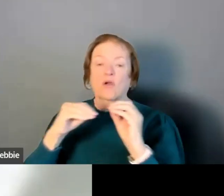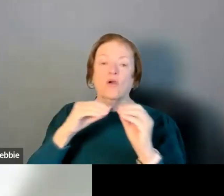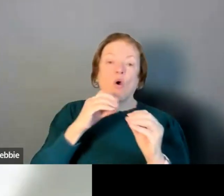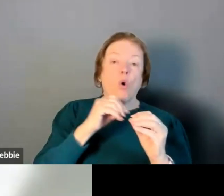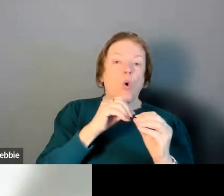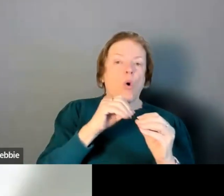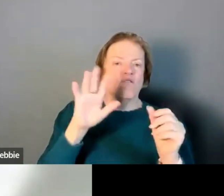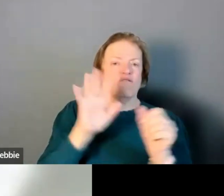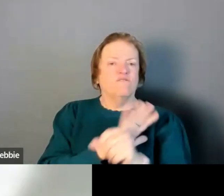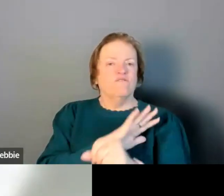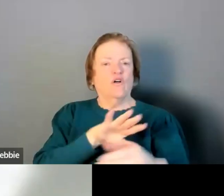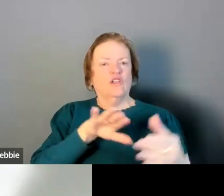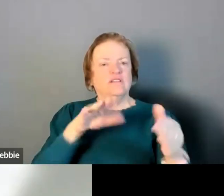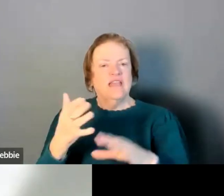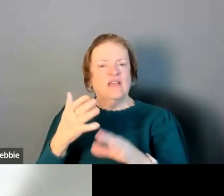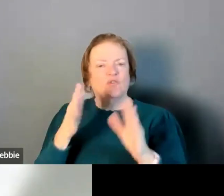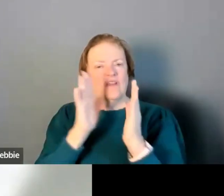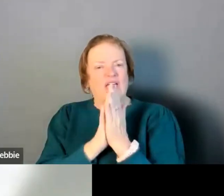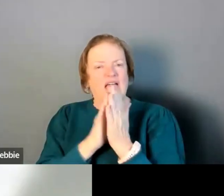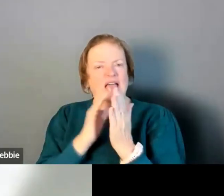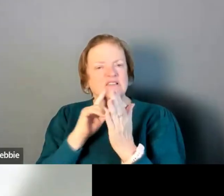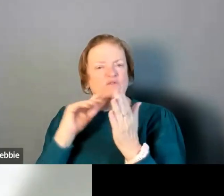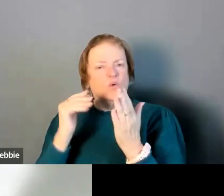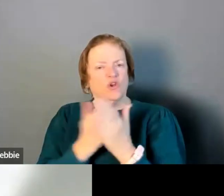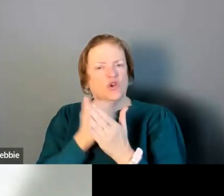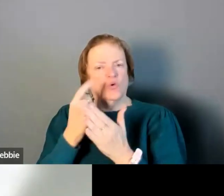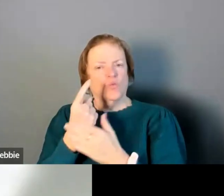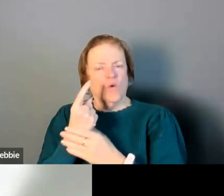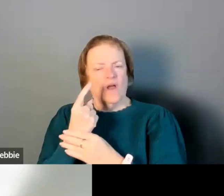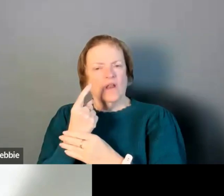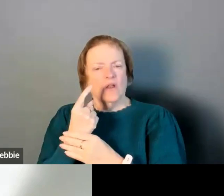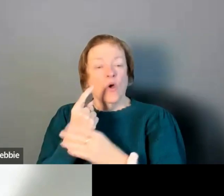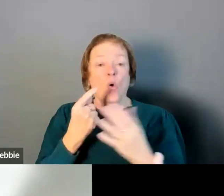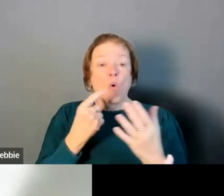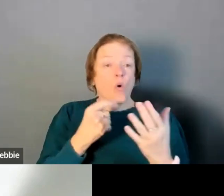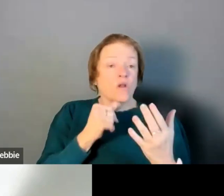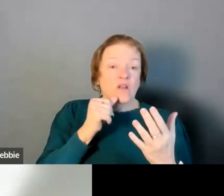to ask for a new one? Do I need to let the parent know it is not working, but it is not our pieces?